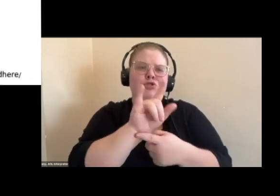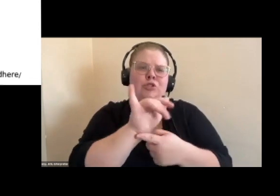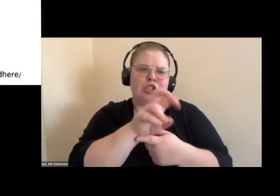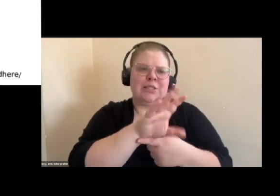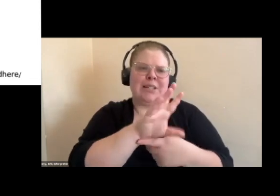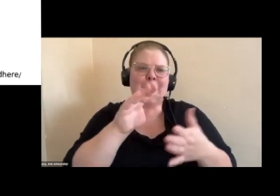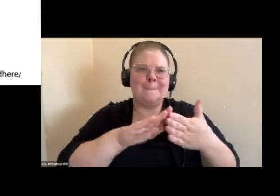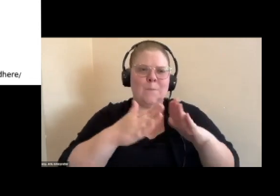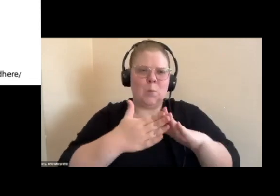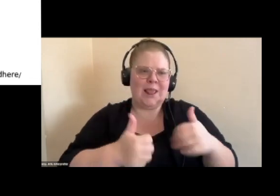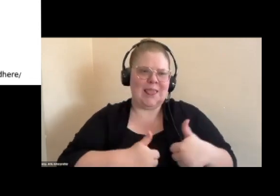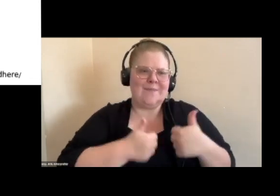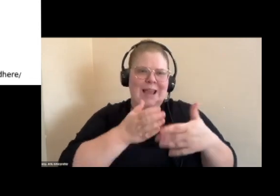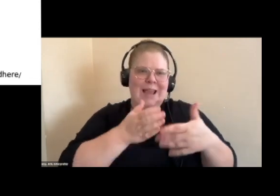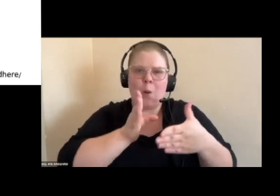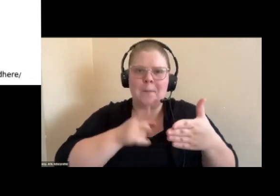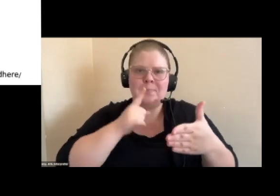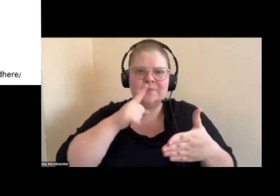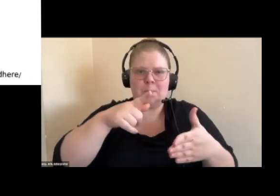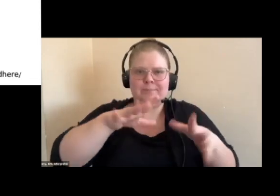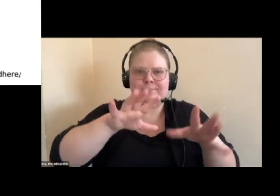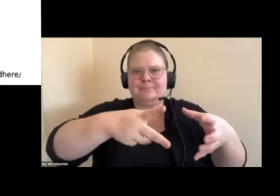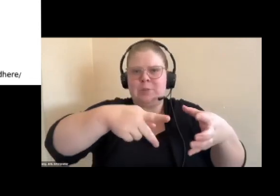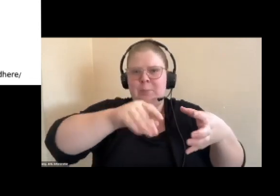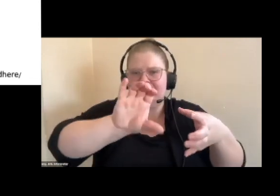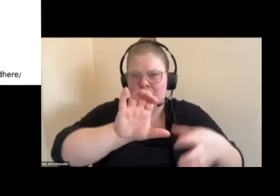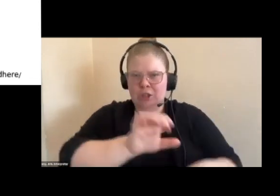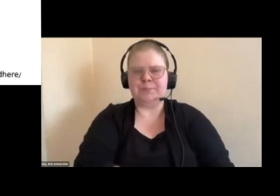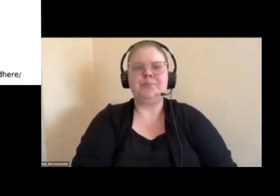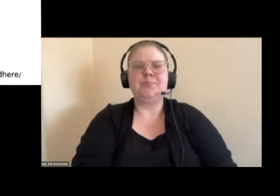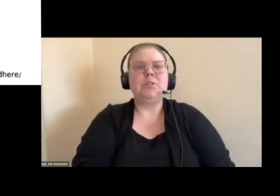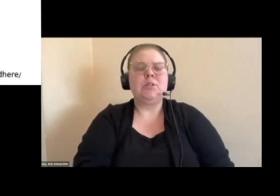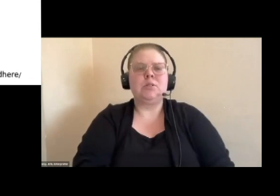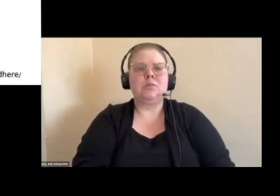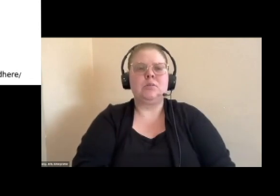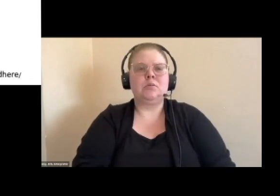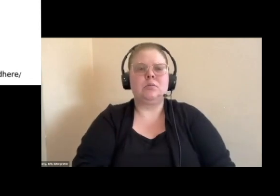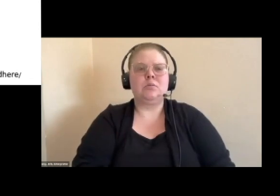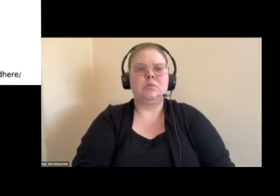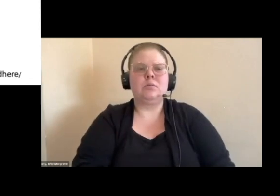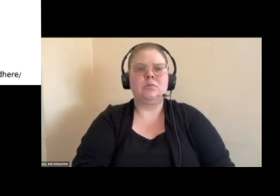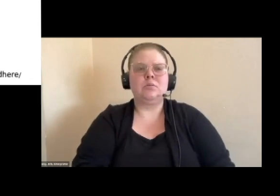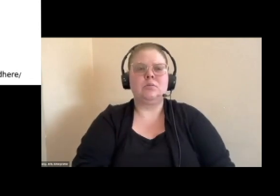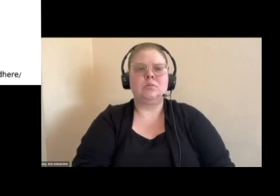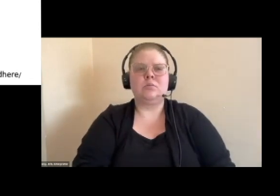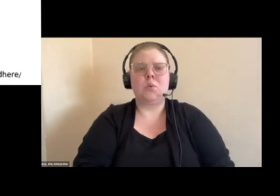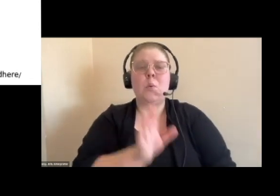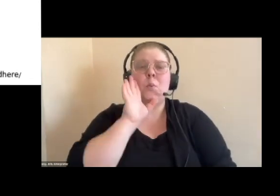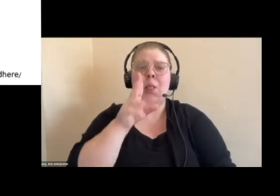We're going to be looking at the NCI-IDD and